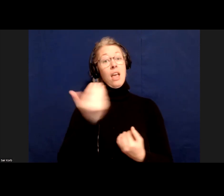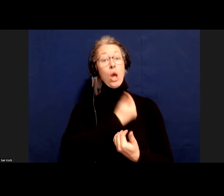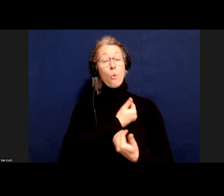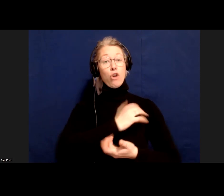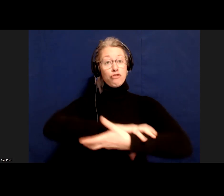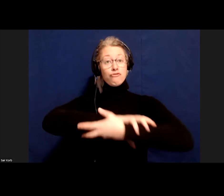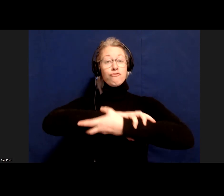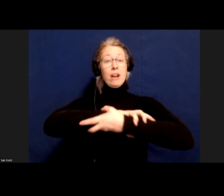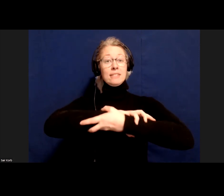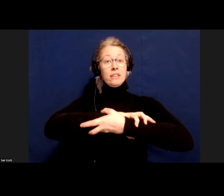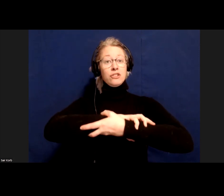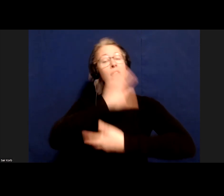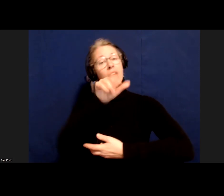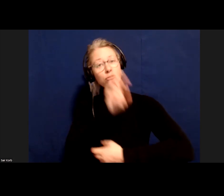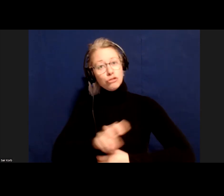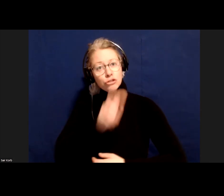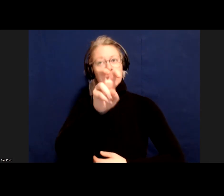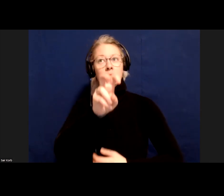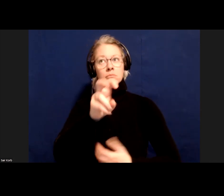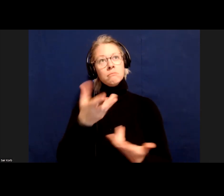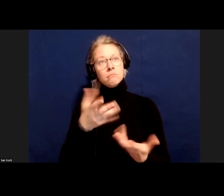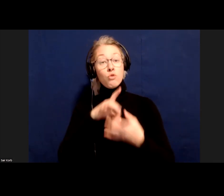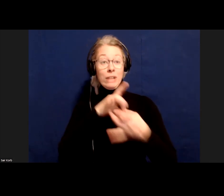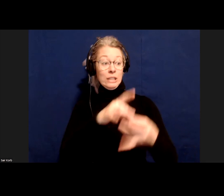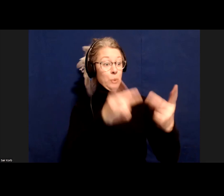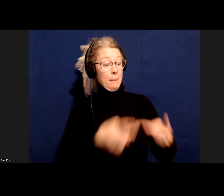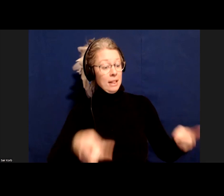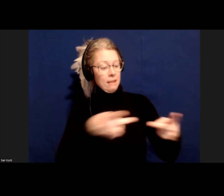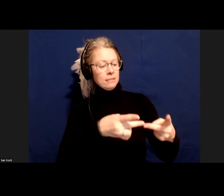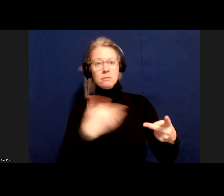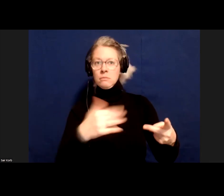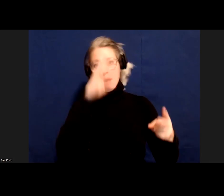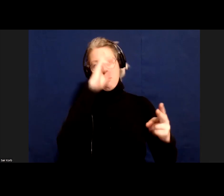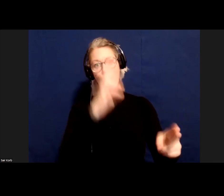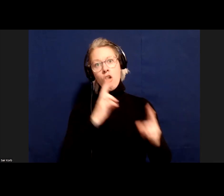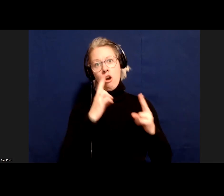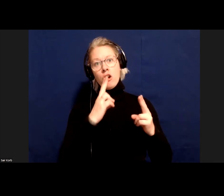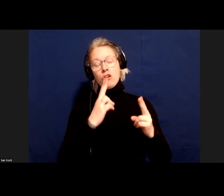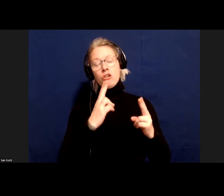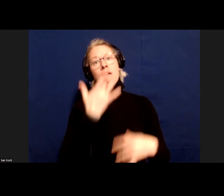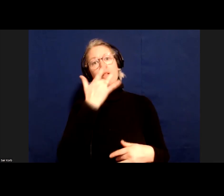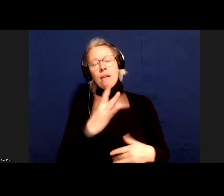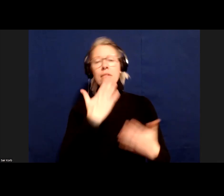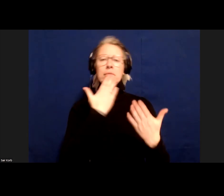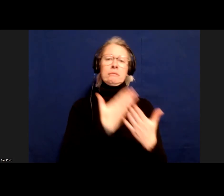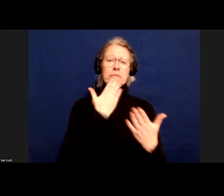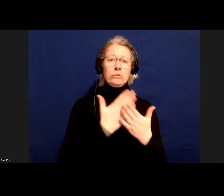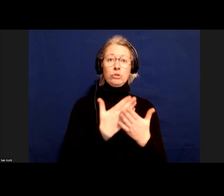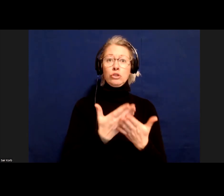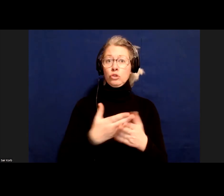place, and I am honoured and so grateful to call Mohkinsstsis my home and share in the